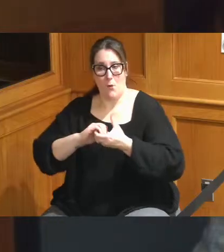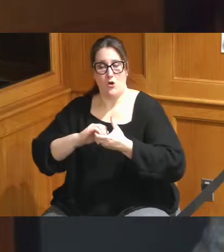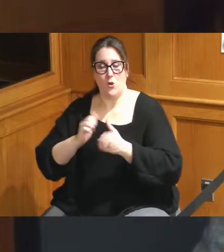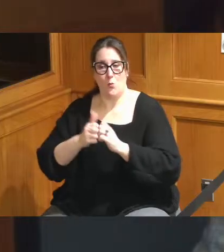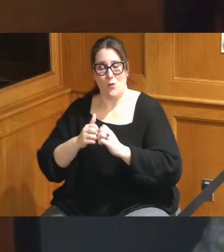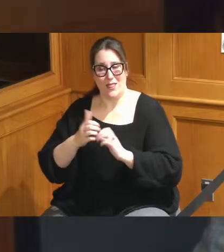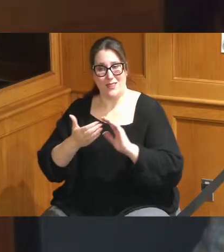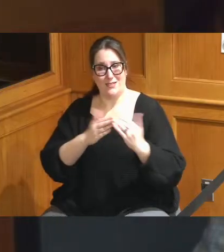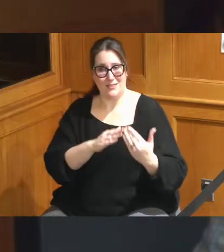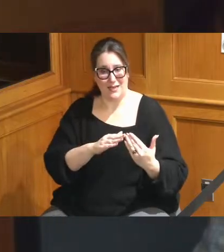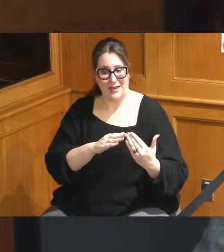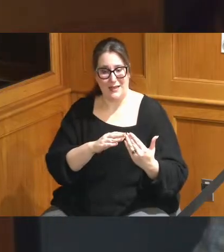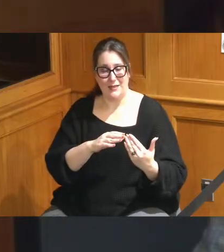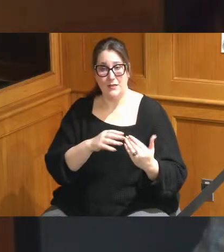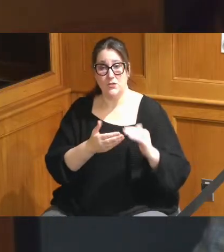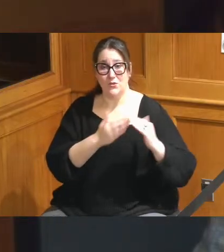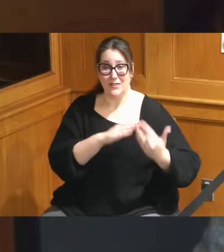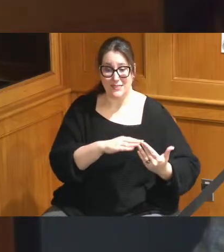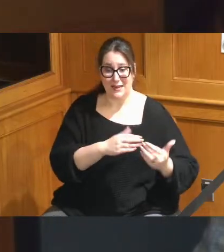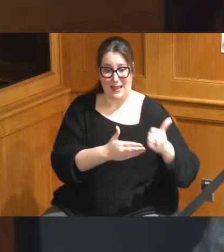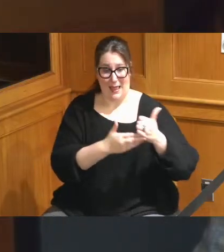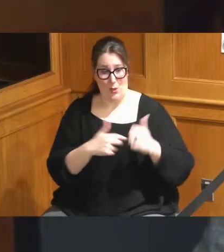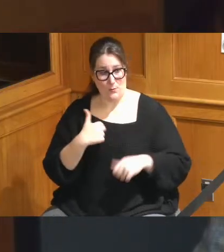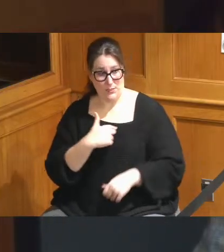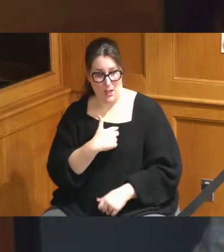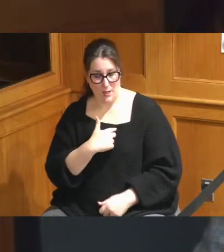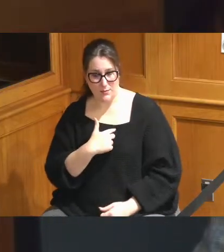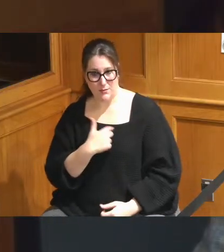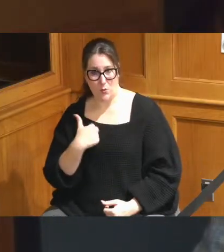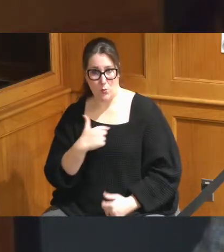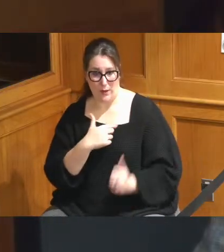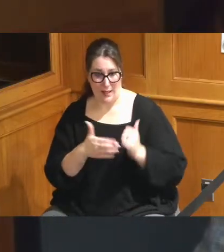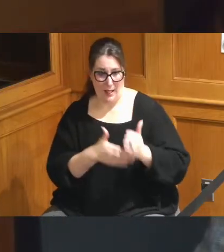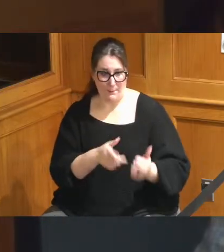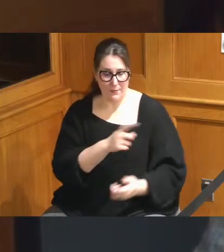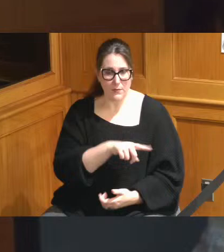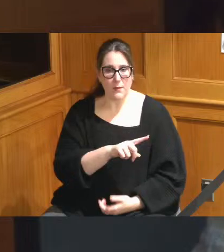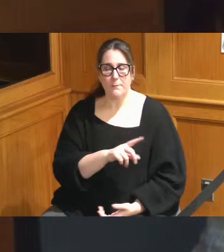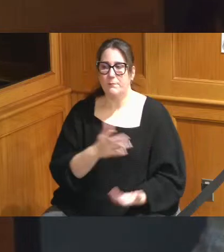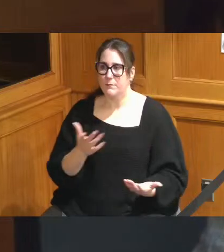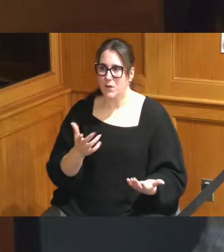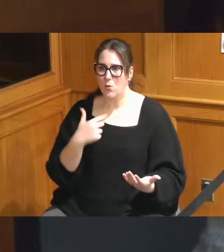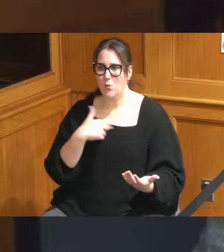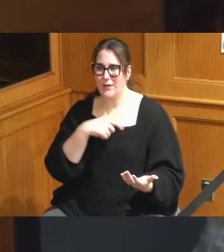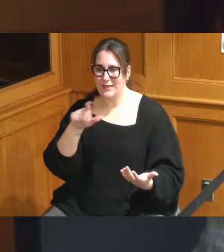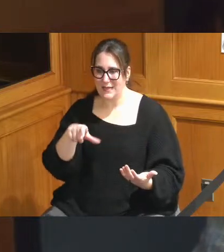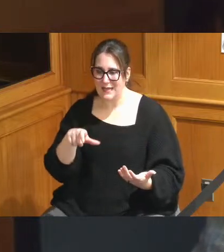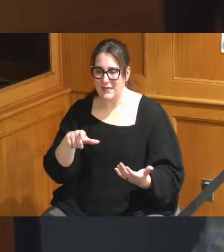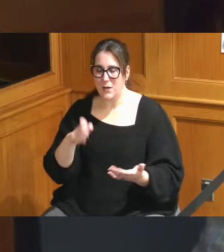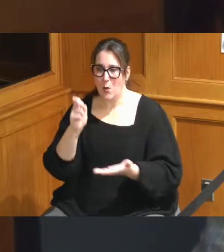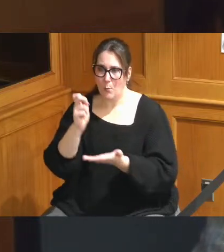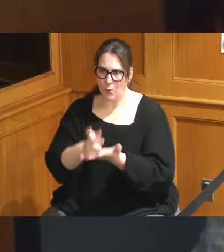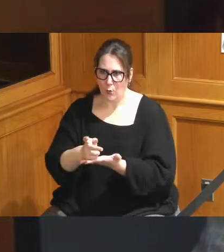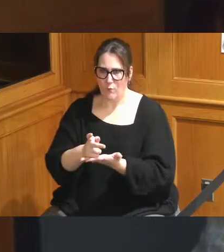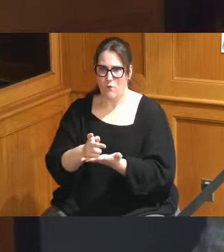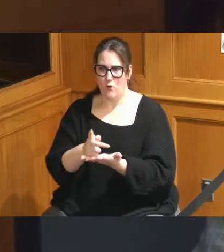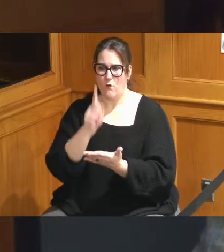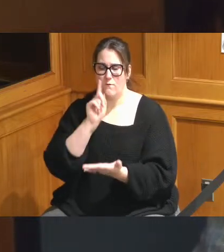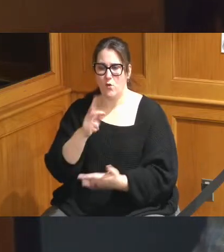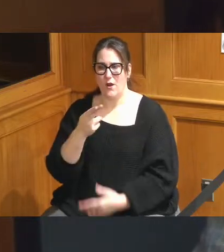help us when we are our back is against the wall and we need to get approval for the hilltop on